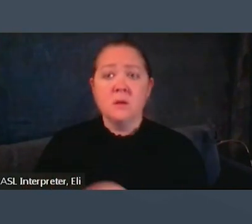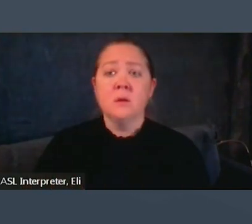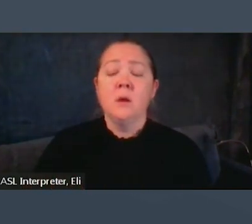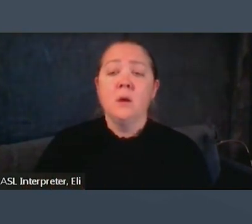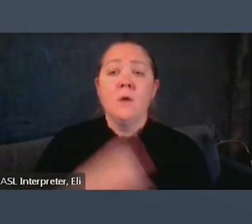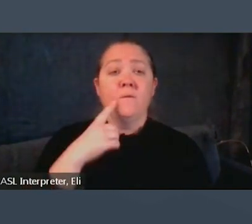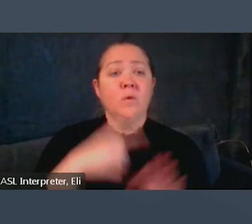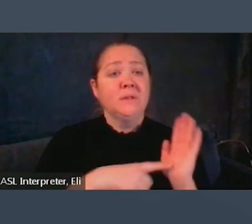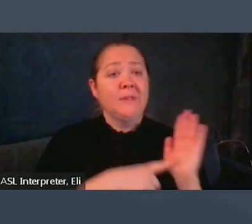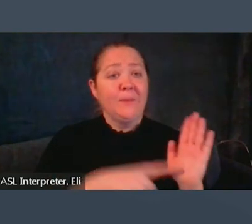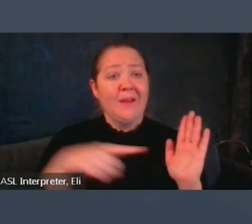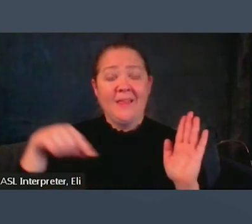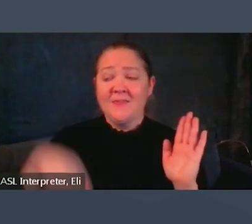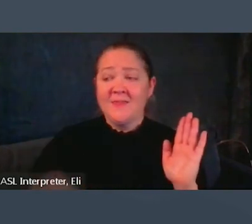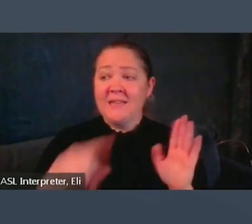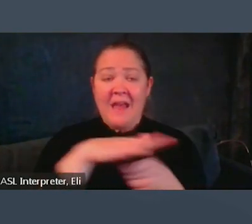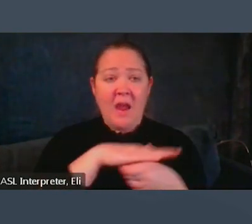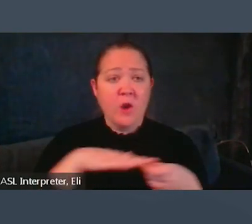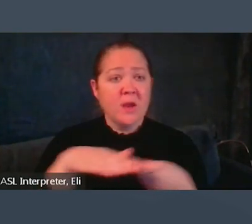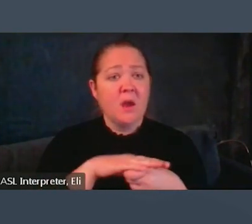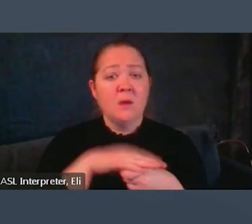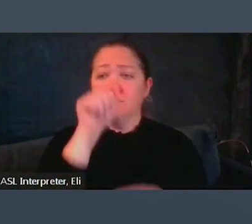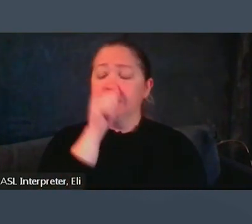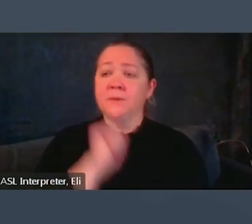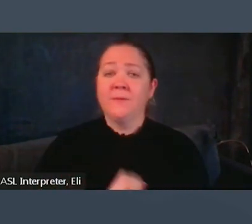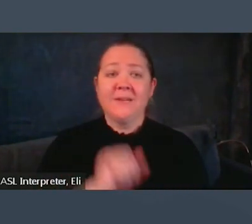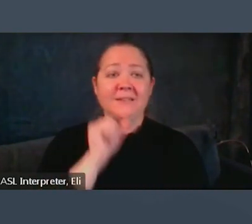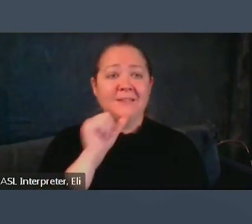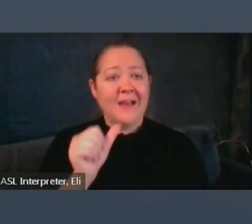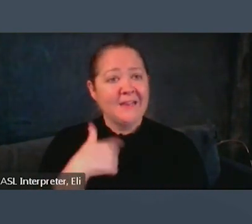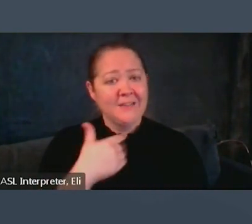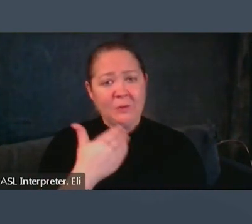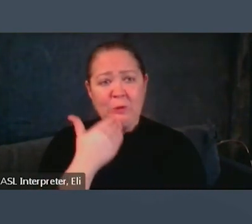This area is suffering from a lack of viable economic growth and development.